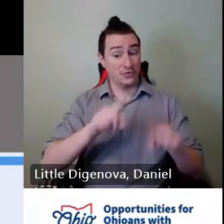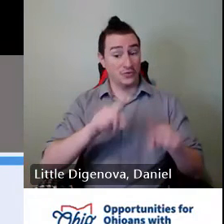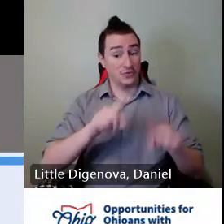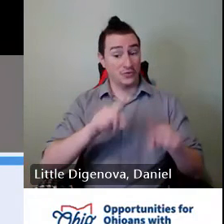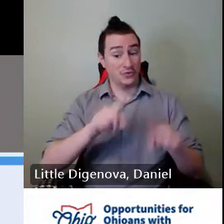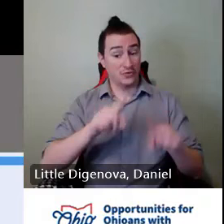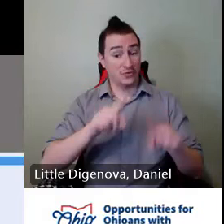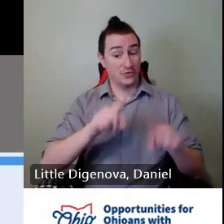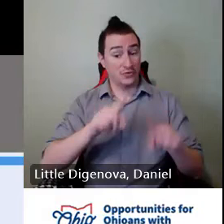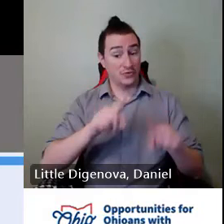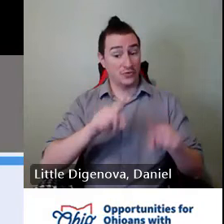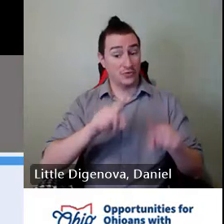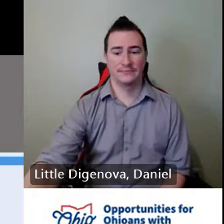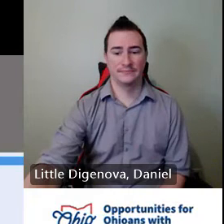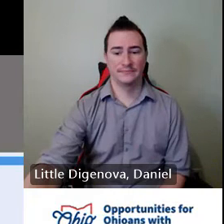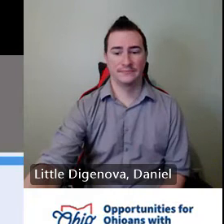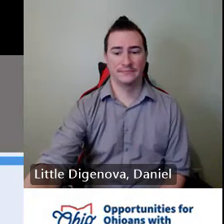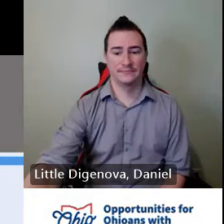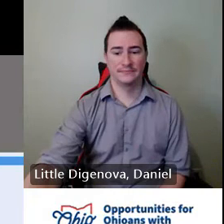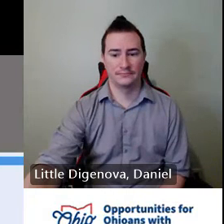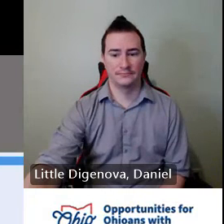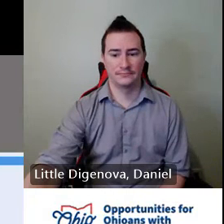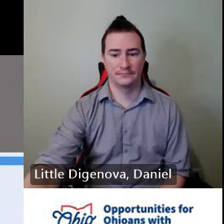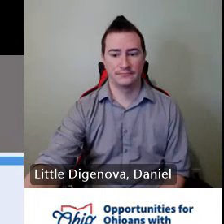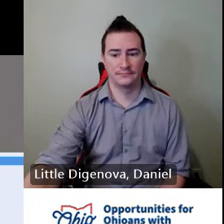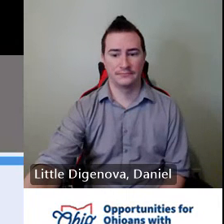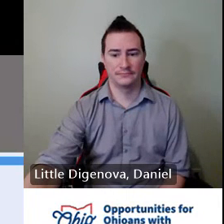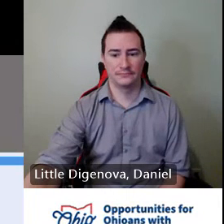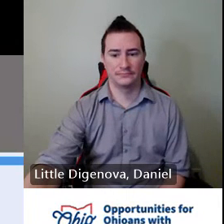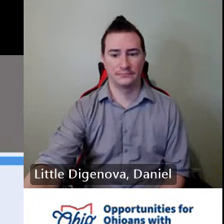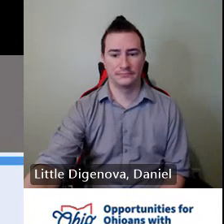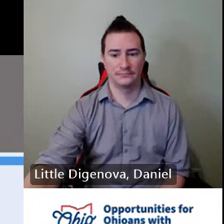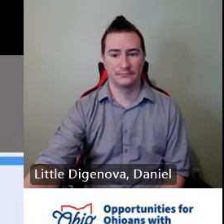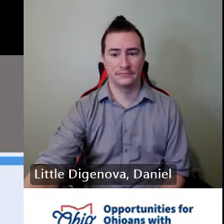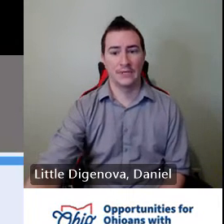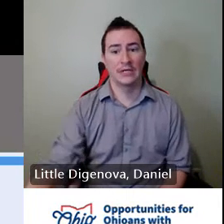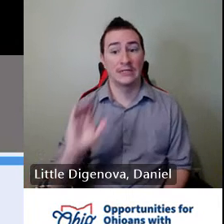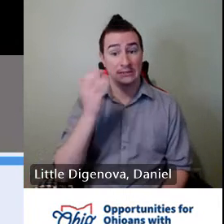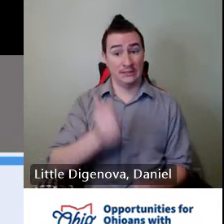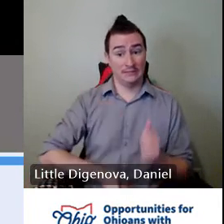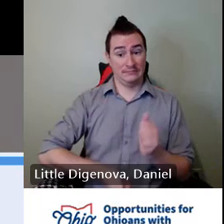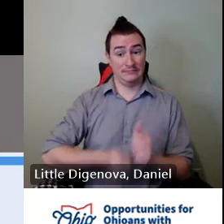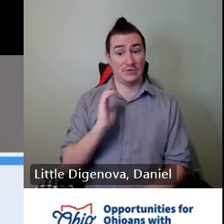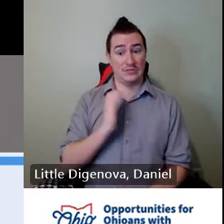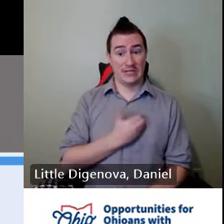It looks like the majority of our respondents think that the answer is false.